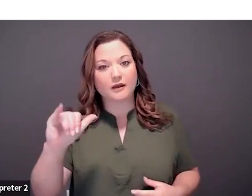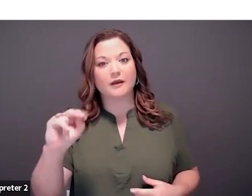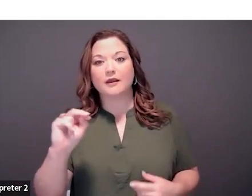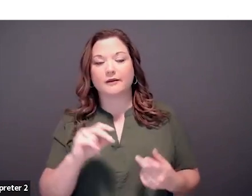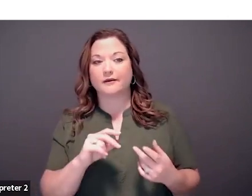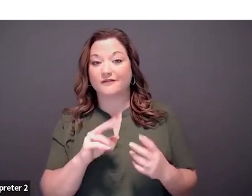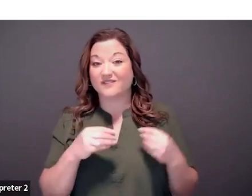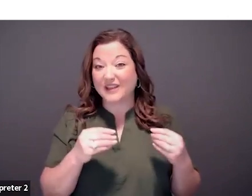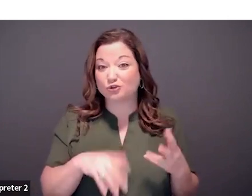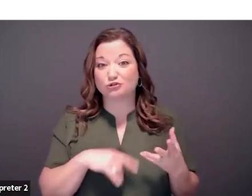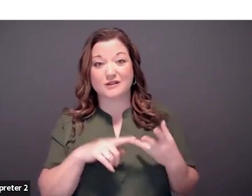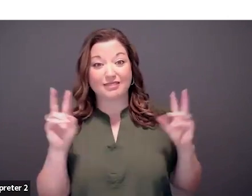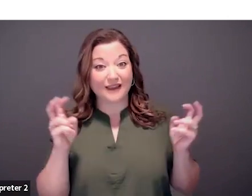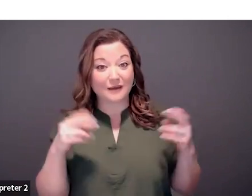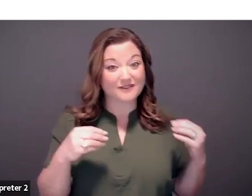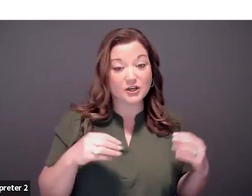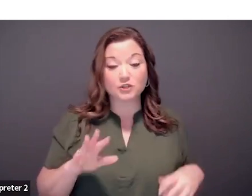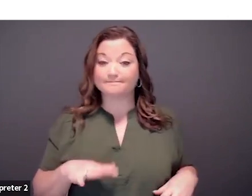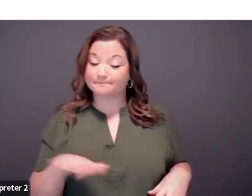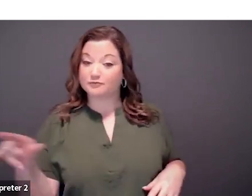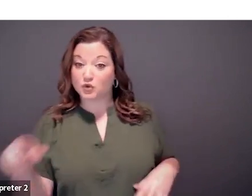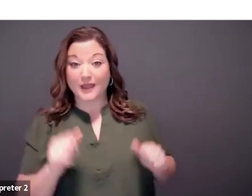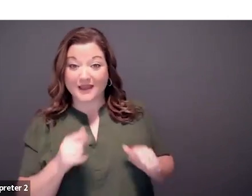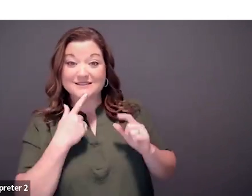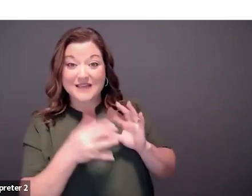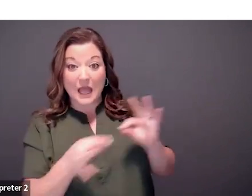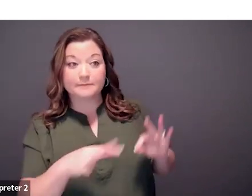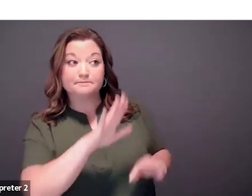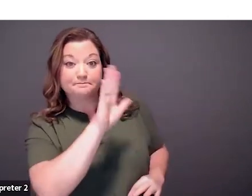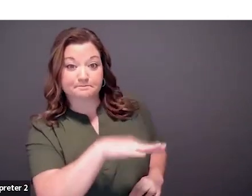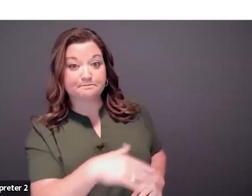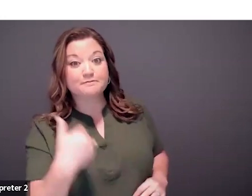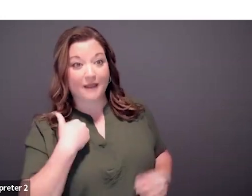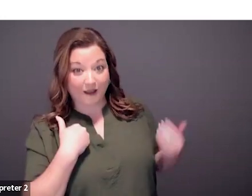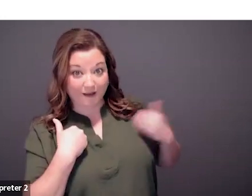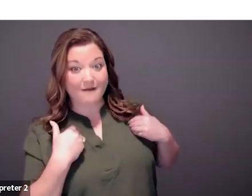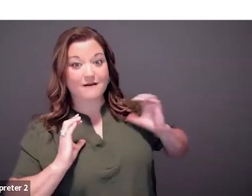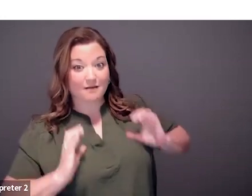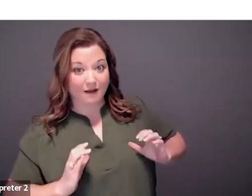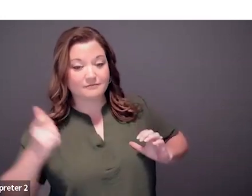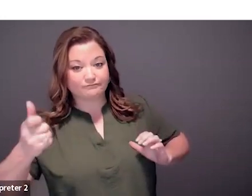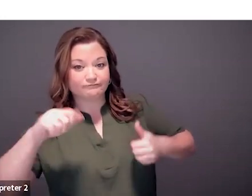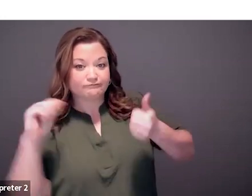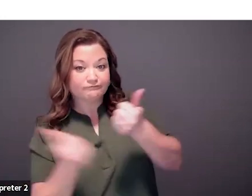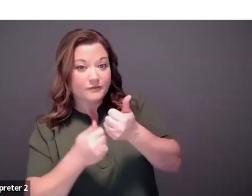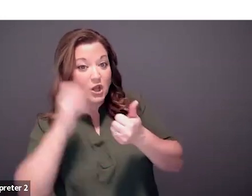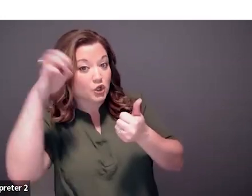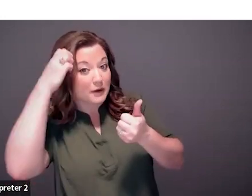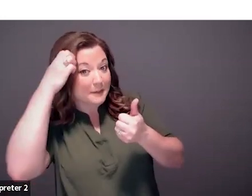something similar to I have a client who falls under the European Accessibility Act and requires